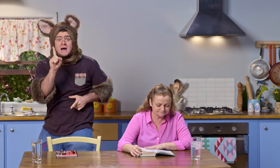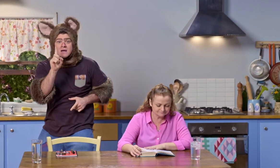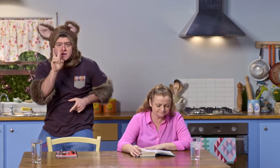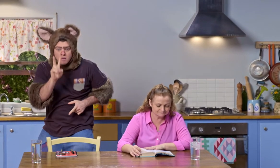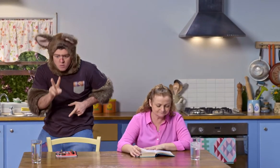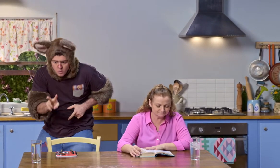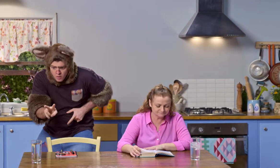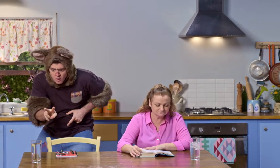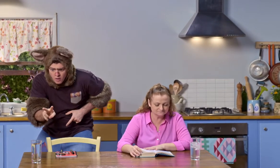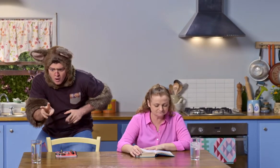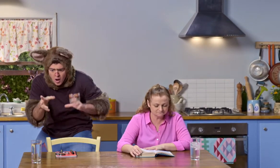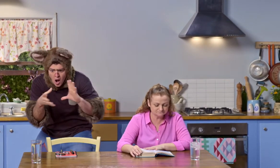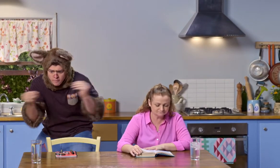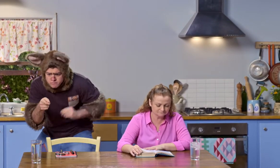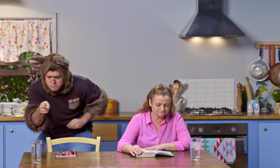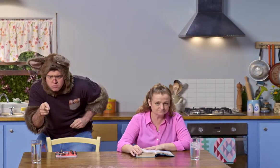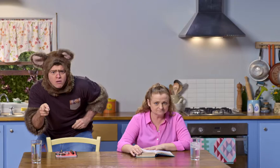But look - now the ice is missing!